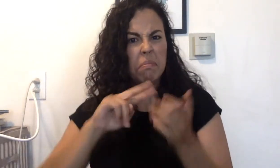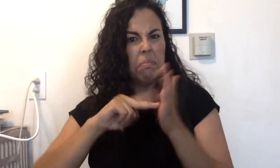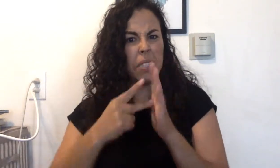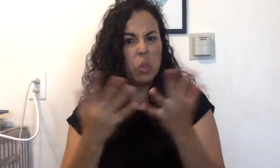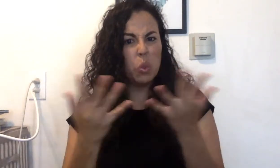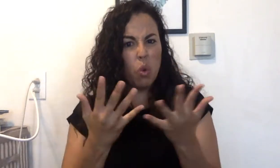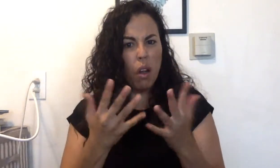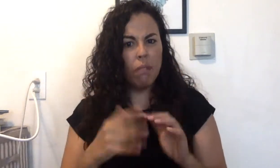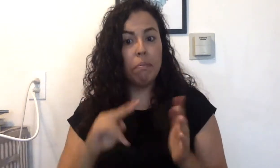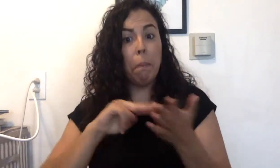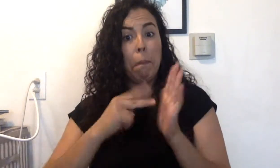What does this means?